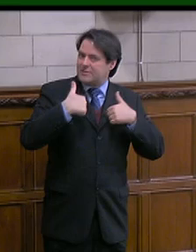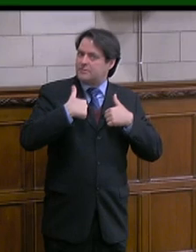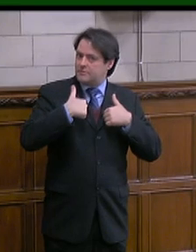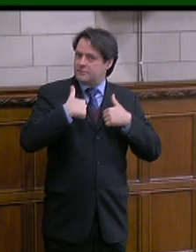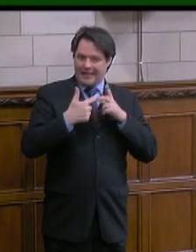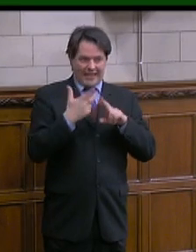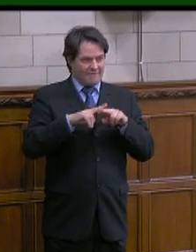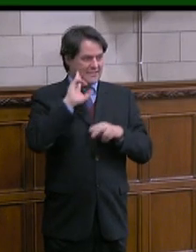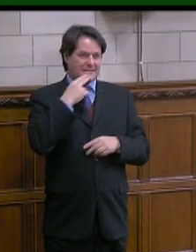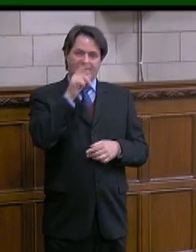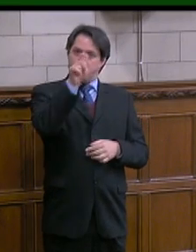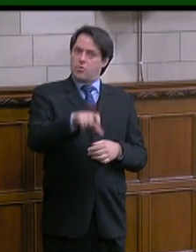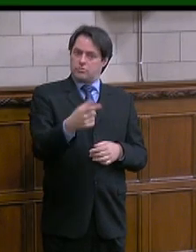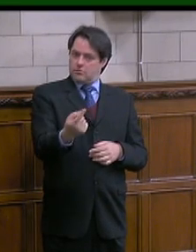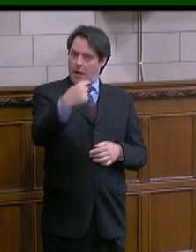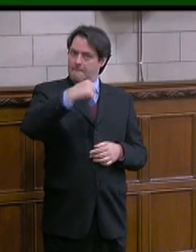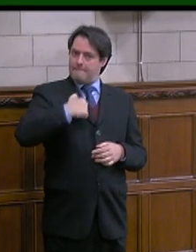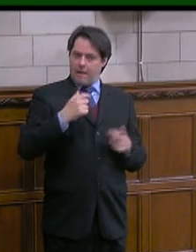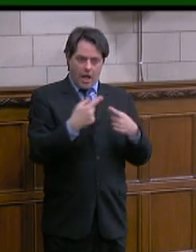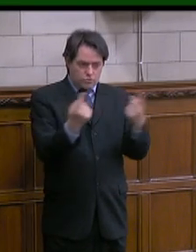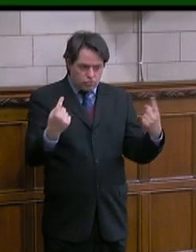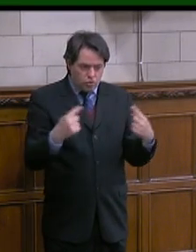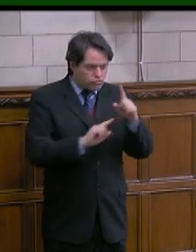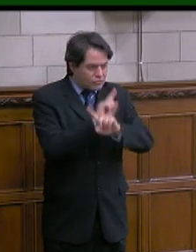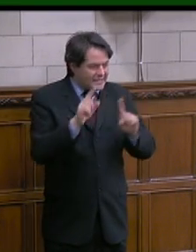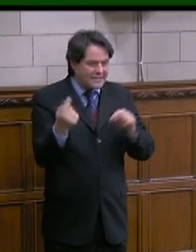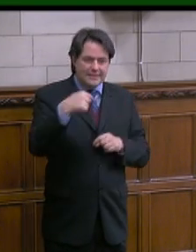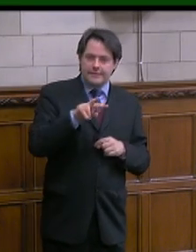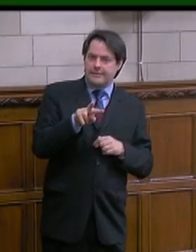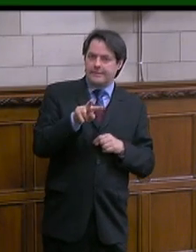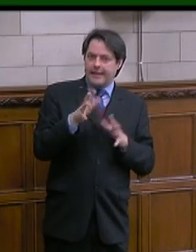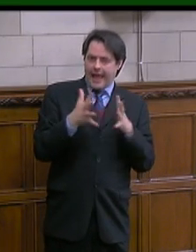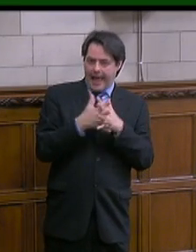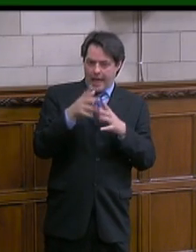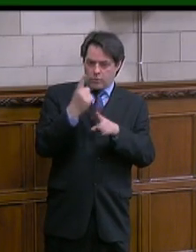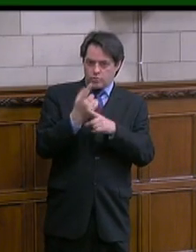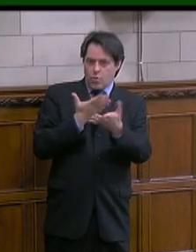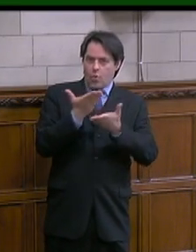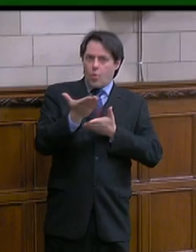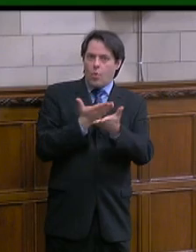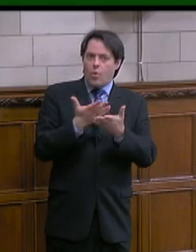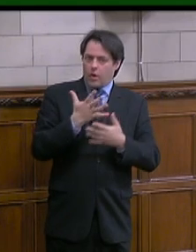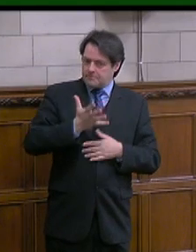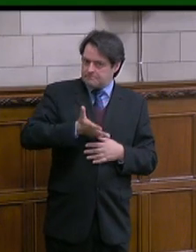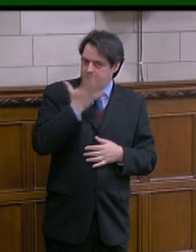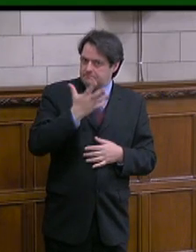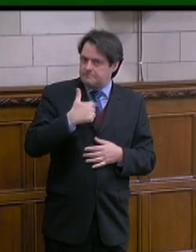If a deaf person came to one of my surgeries, how would I communicate with them? We need to set an example.